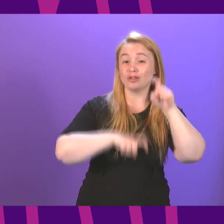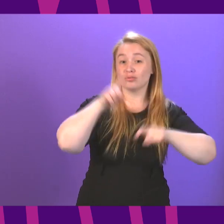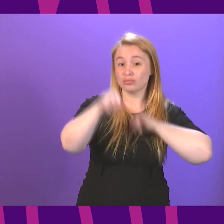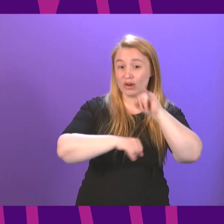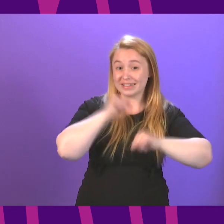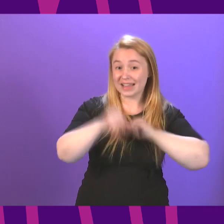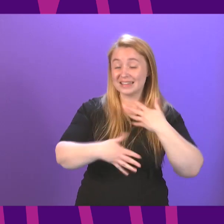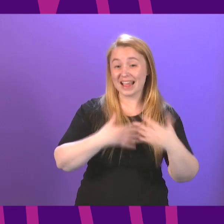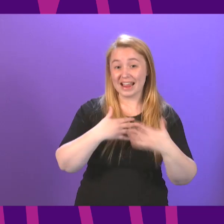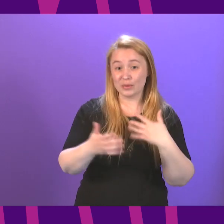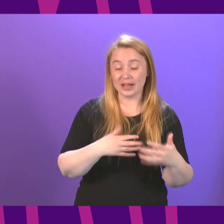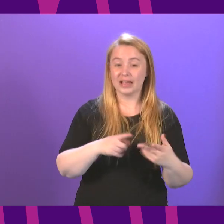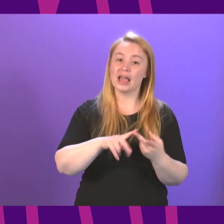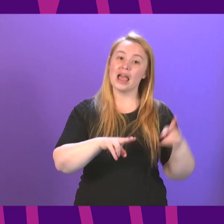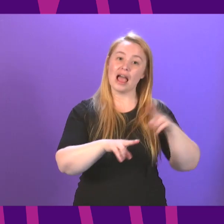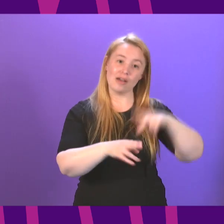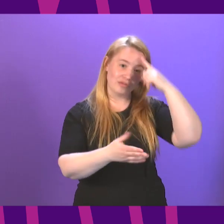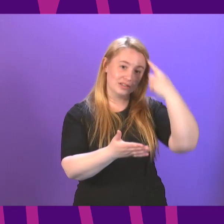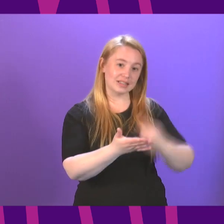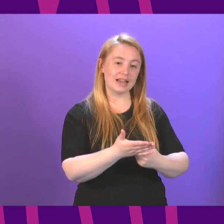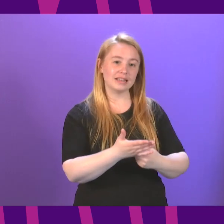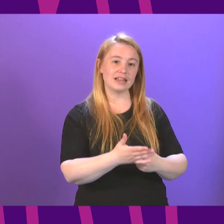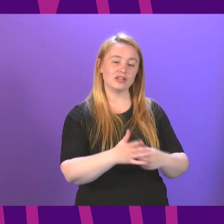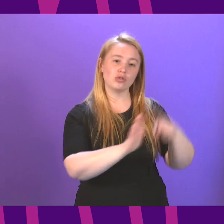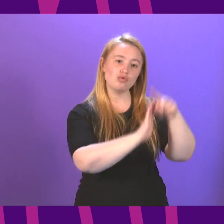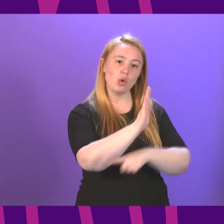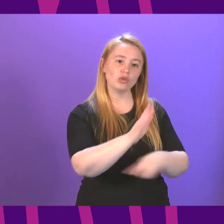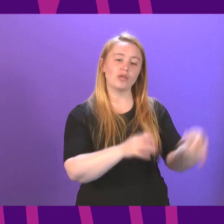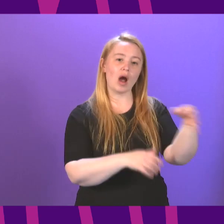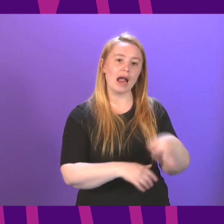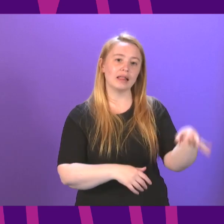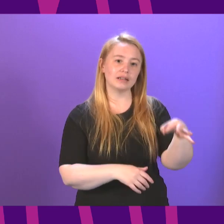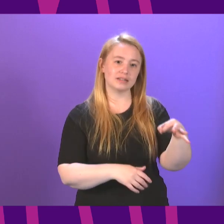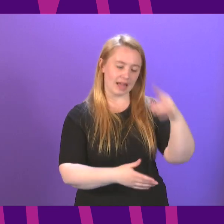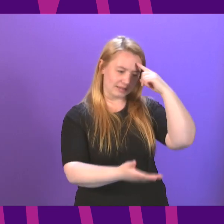would have been accused of being centralist and of not listening to islanders’ views. However,